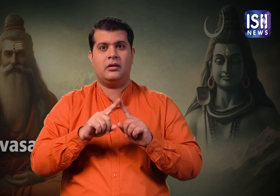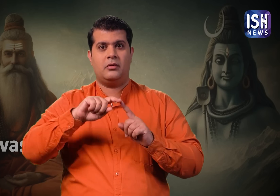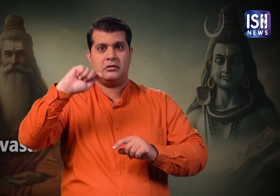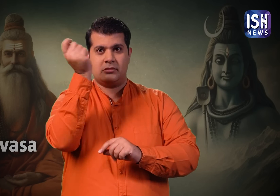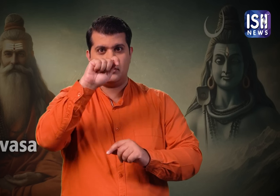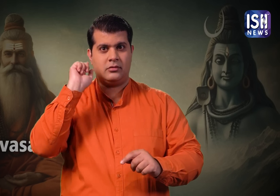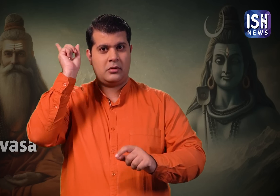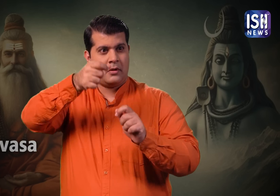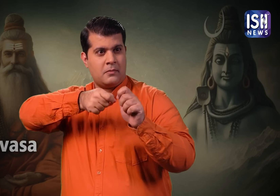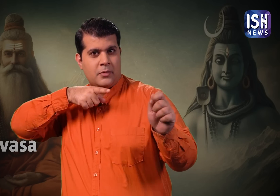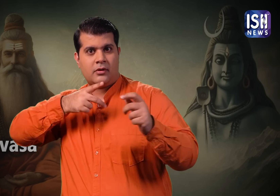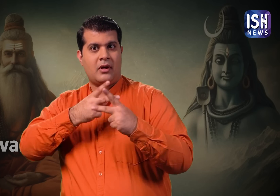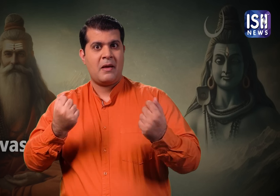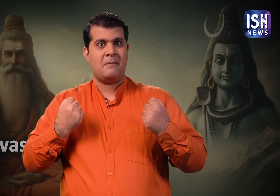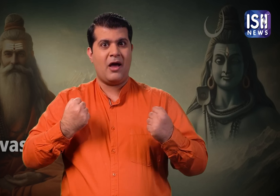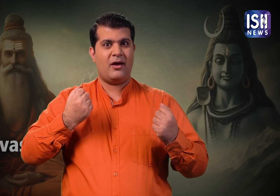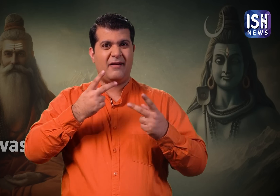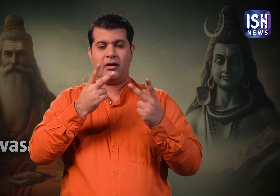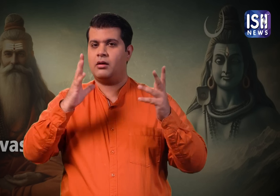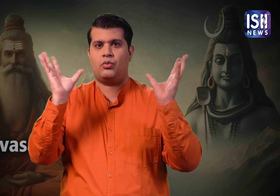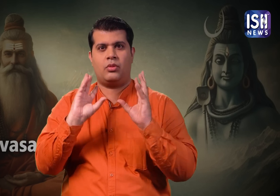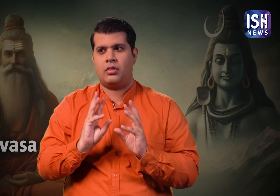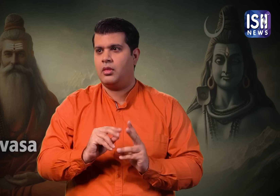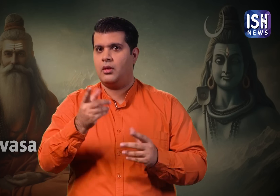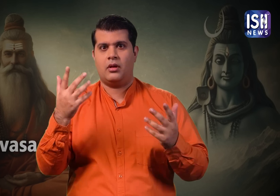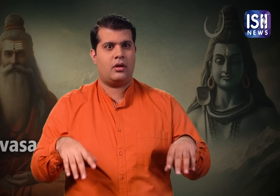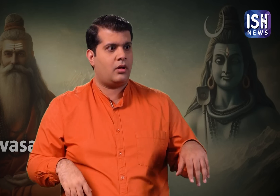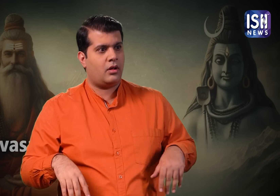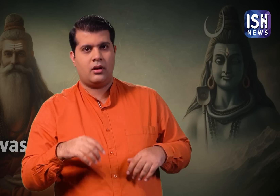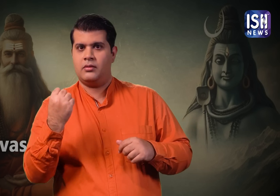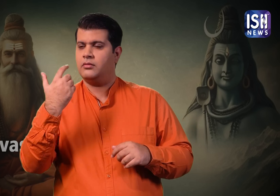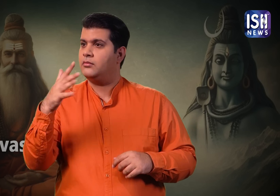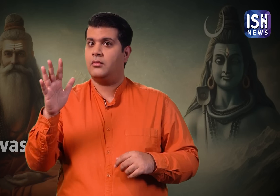All the Devatas lost their powers.